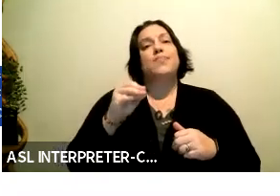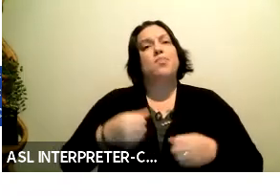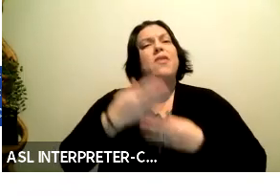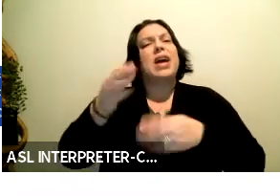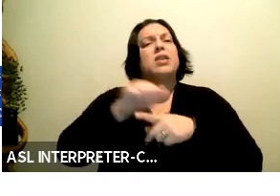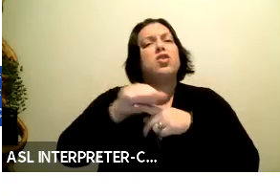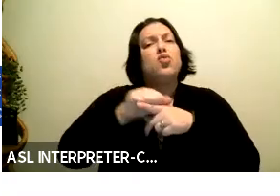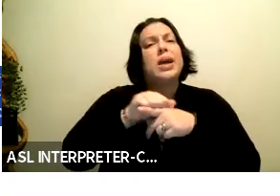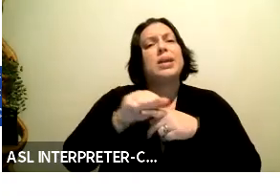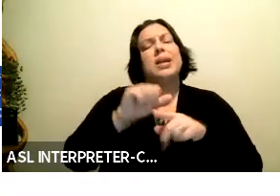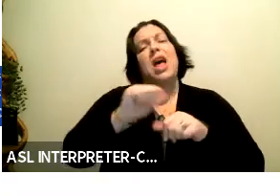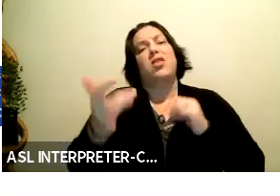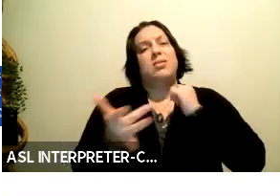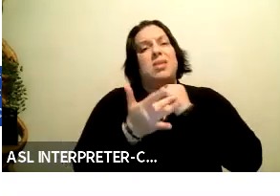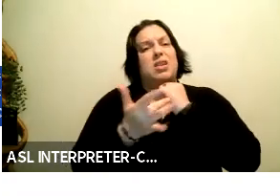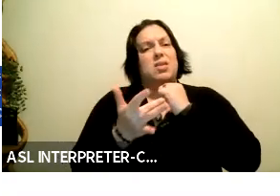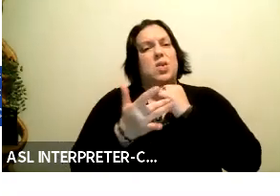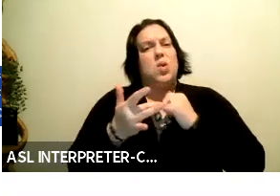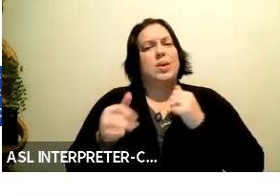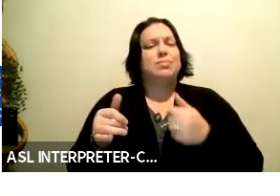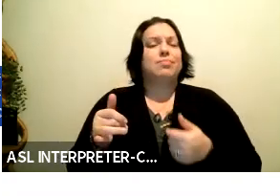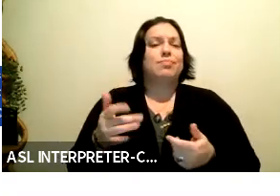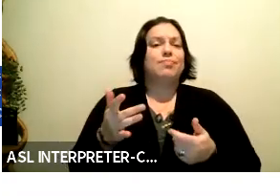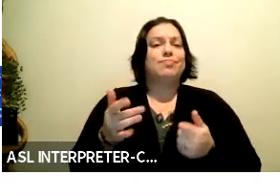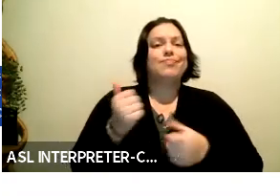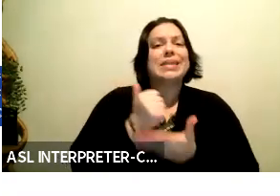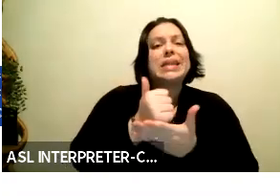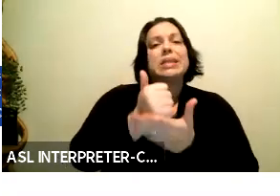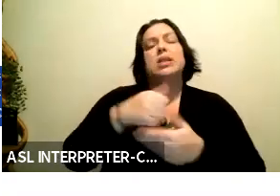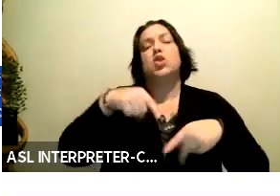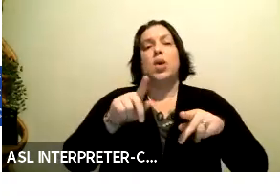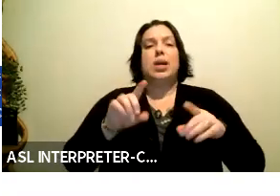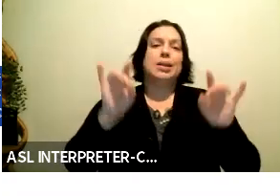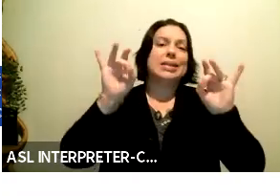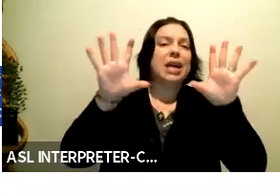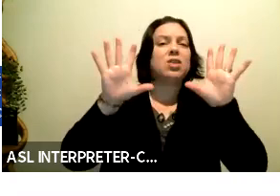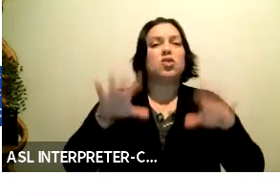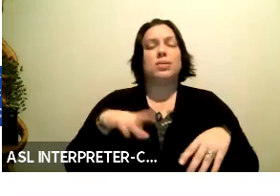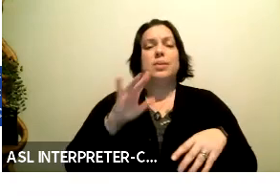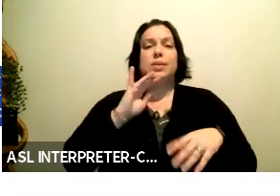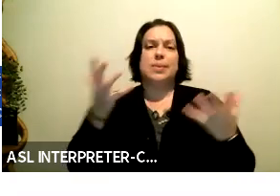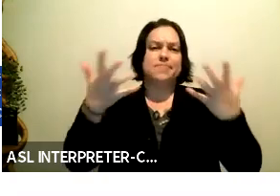other technical assistance in disaster behavioral health, integrating access and functional needs